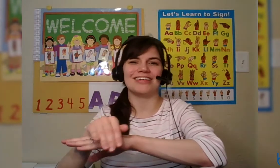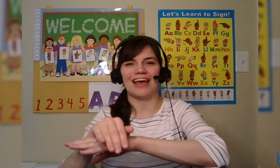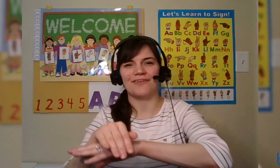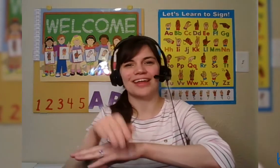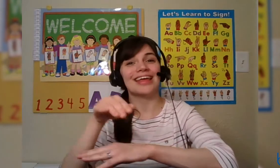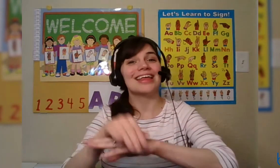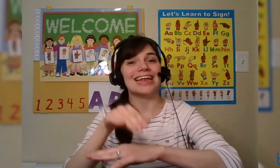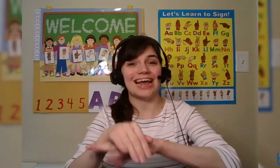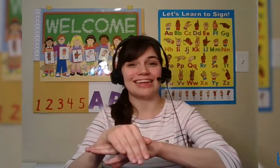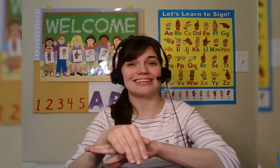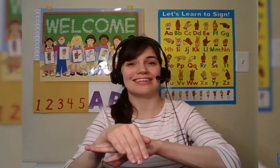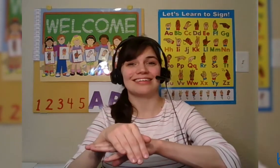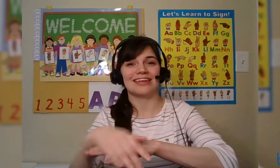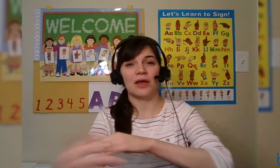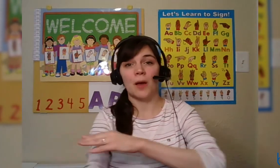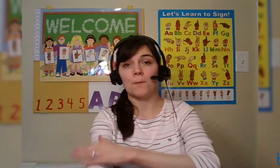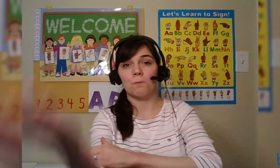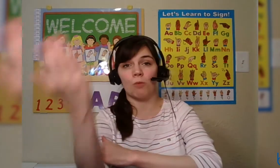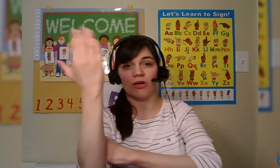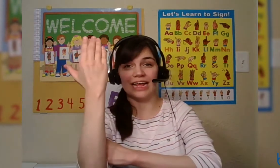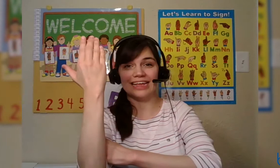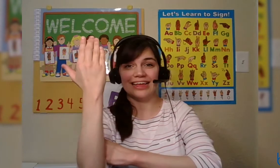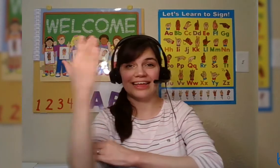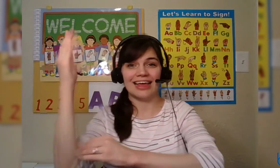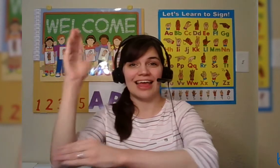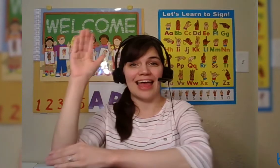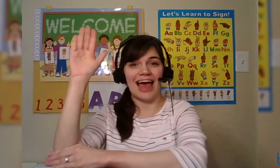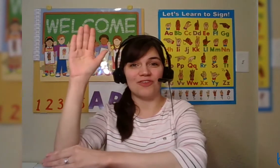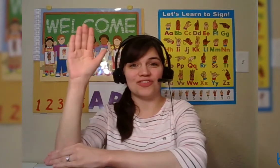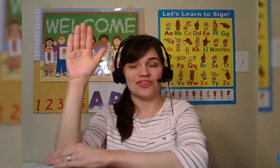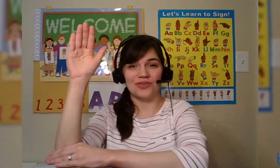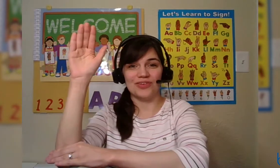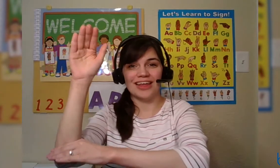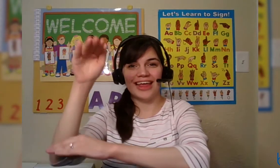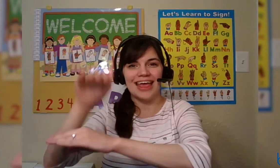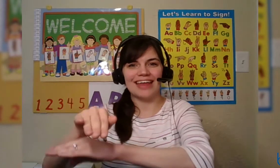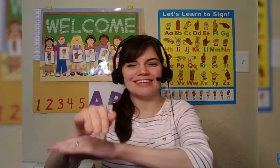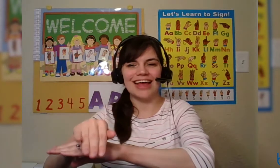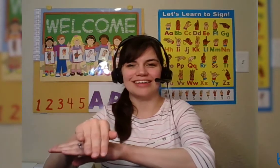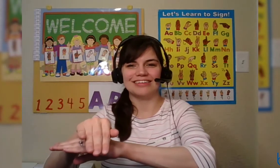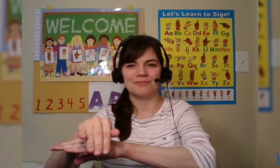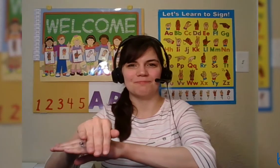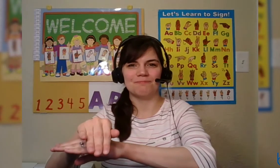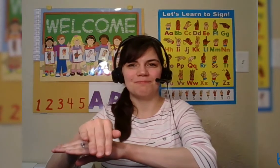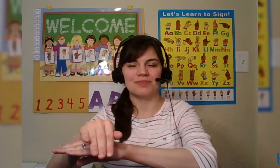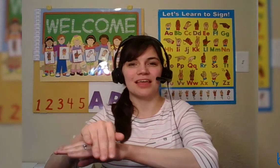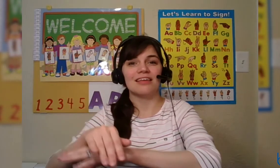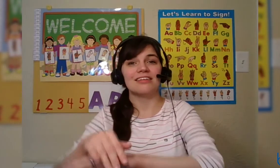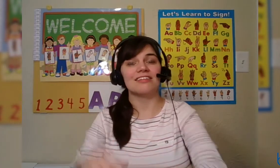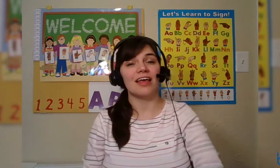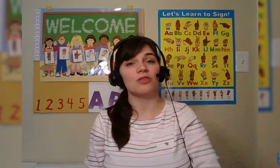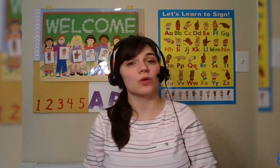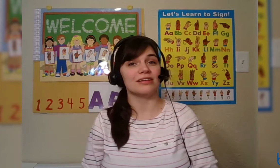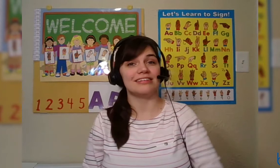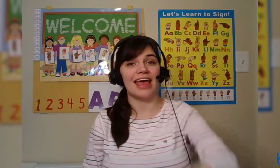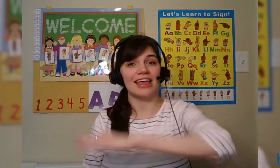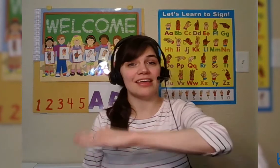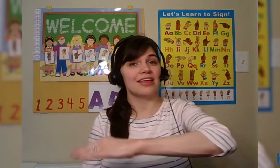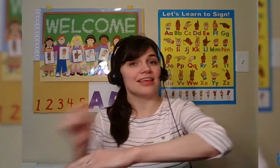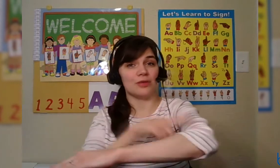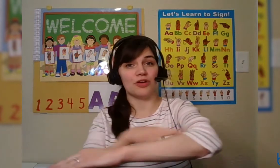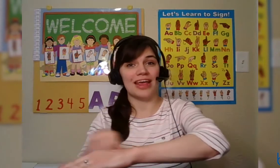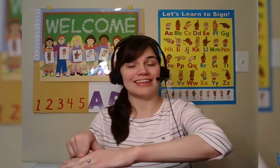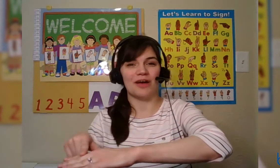down: night. Morning, afternoon, and night. To sign the word day, keep your hand out